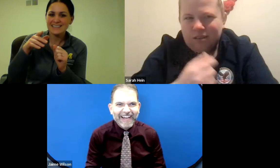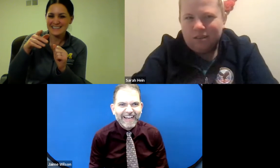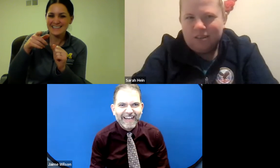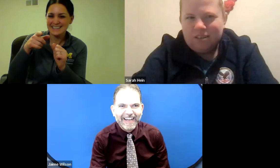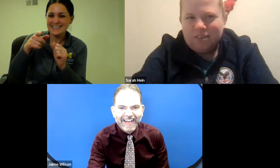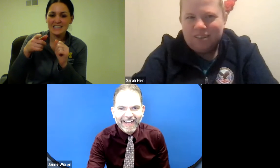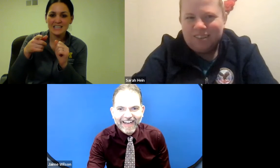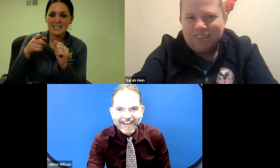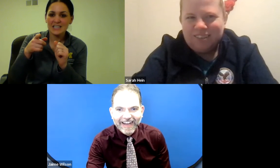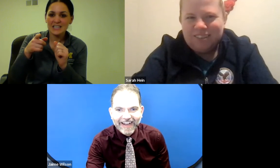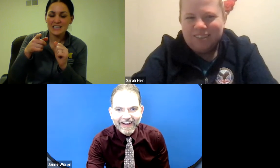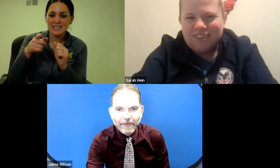ASL Interpreter: I'm sorry I couldn't see the interpreter.